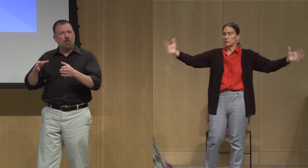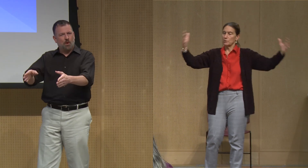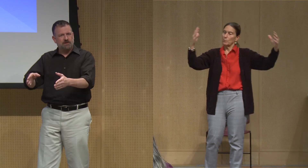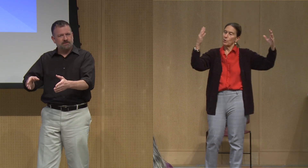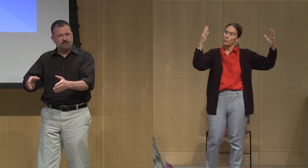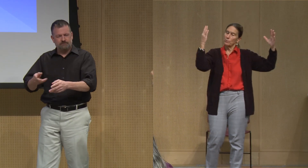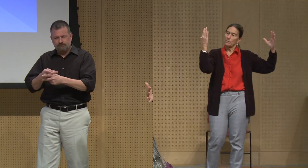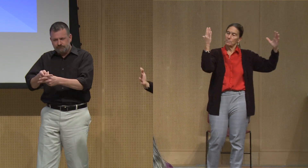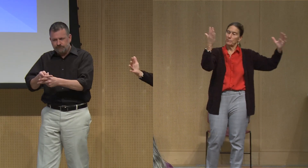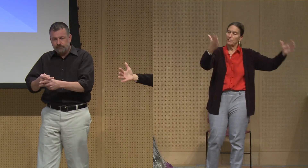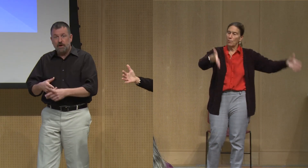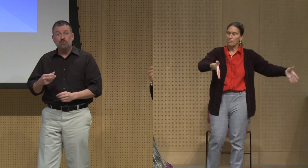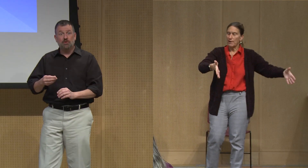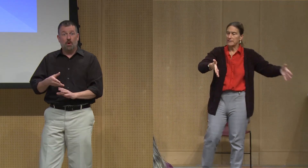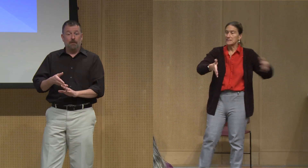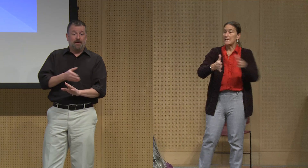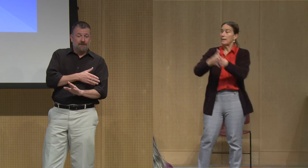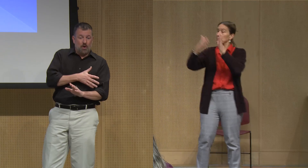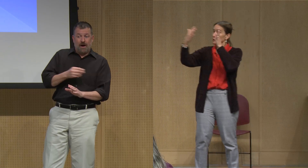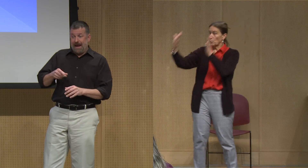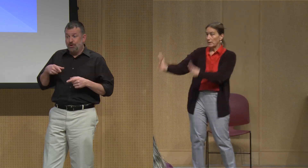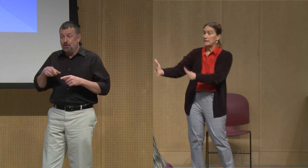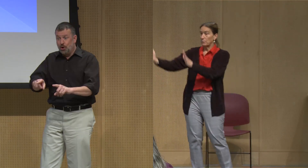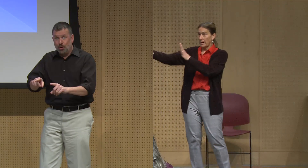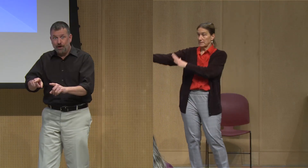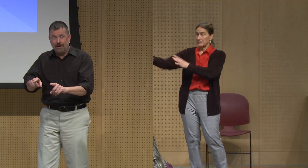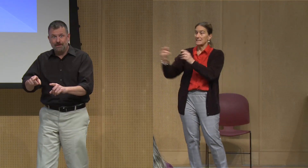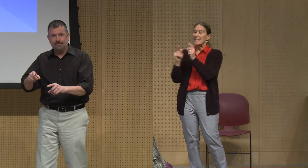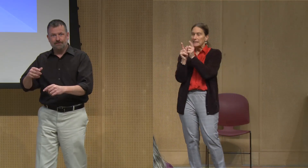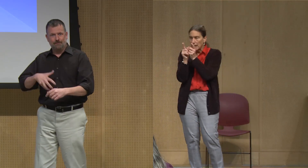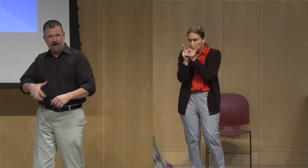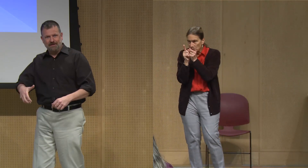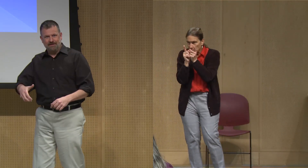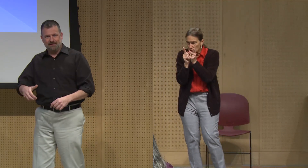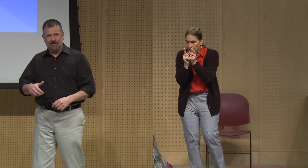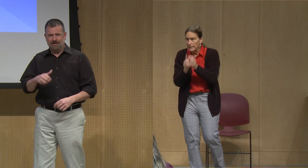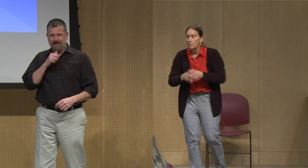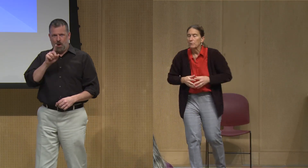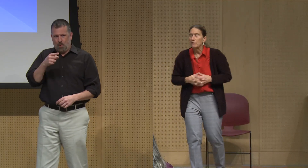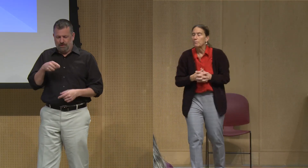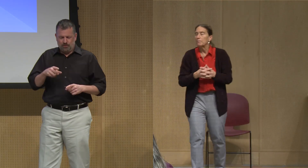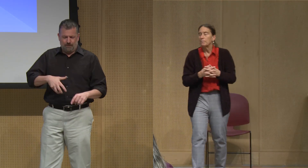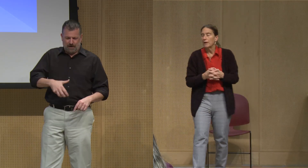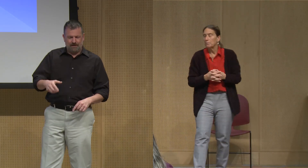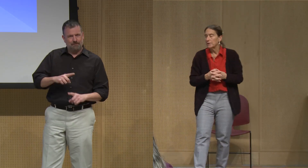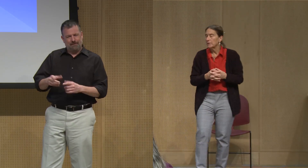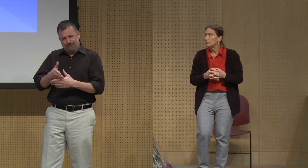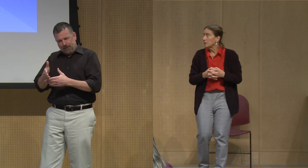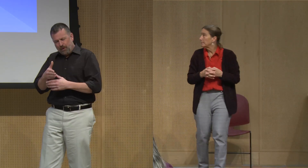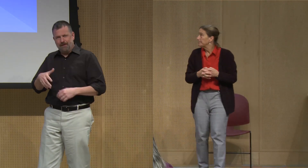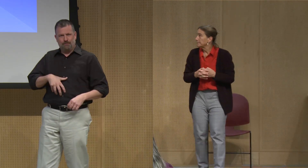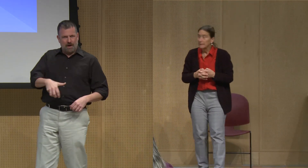AND SO WE WORK WITH WOMEN BEFORE PREGNANCY AND BETWEEN PREGNANCIES, NOT JUST DURING THAT BRIEF PERIOD OF TIME.